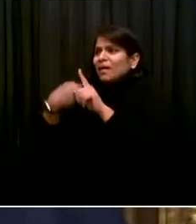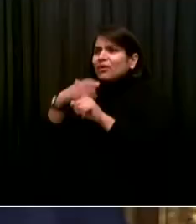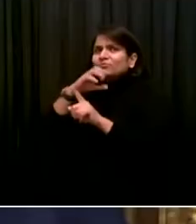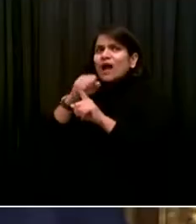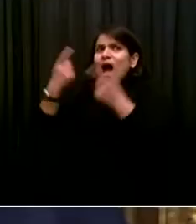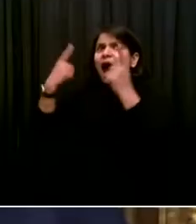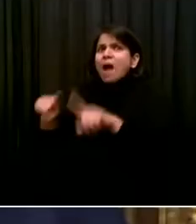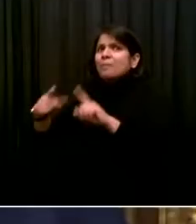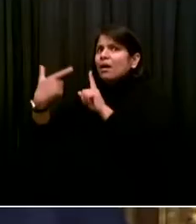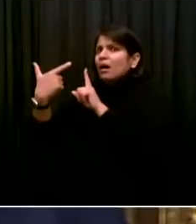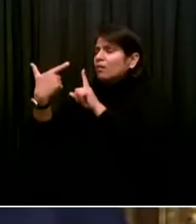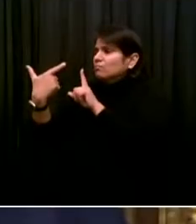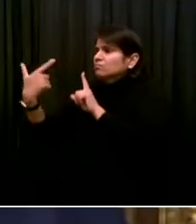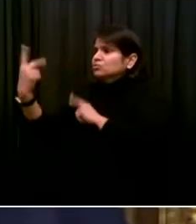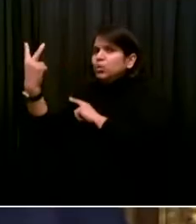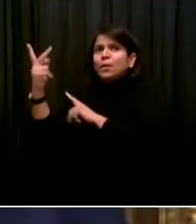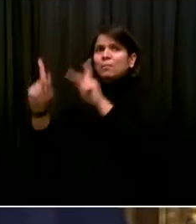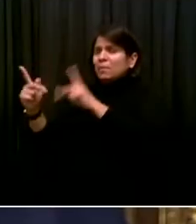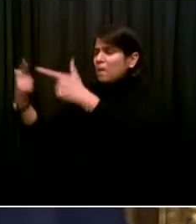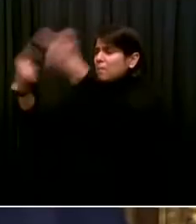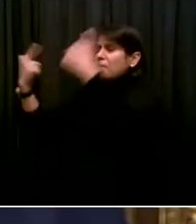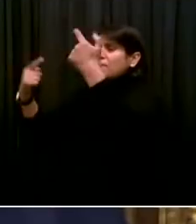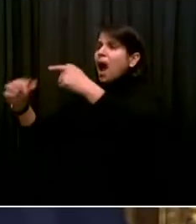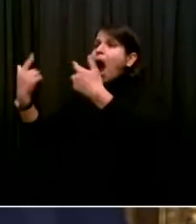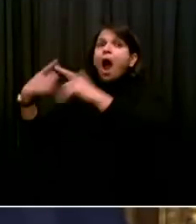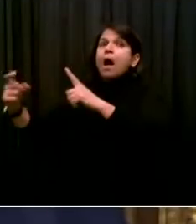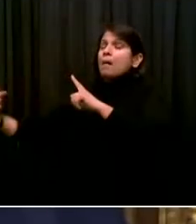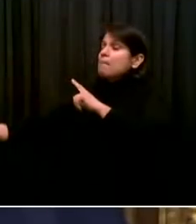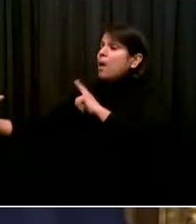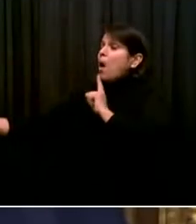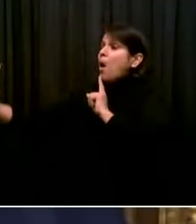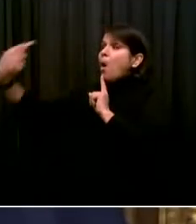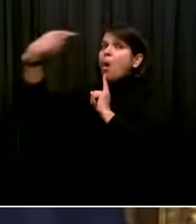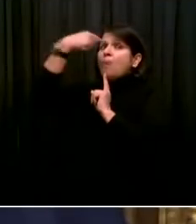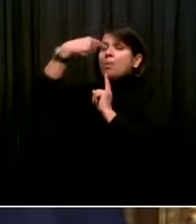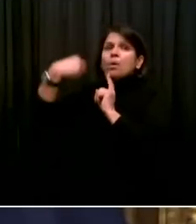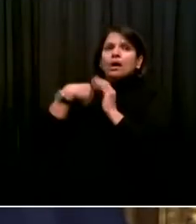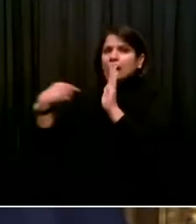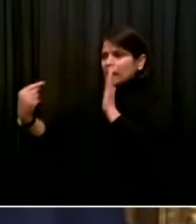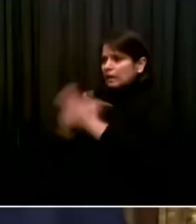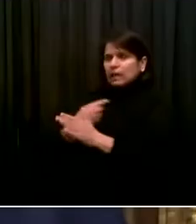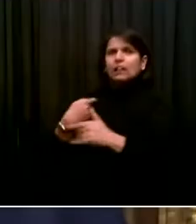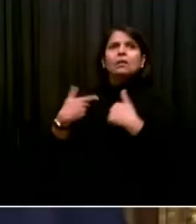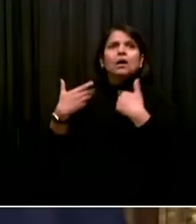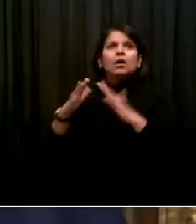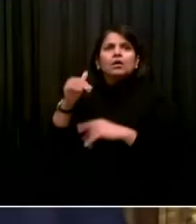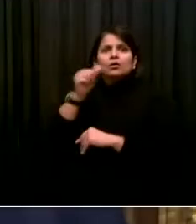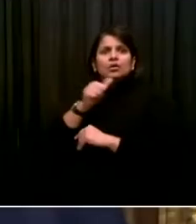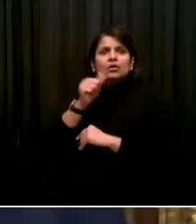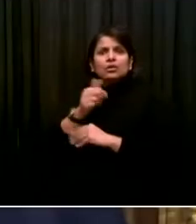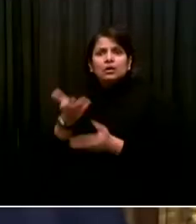WITH A MOTHER WHOSE 11 MONTH OLD BABY WAS SHOT IN THE HEAD